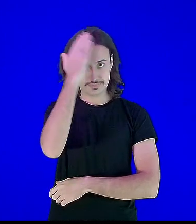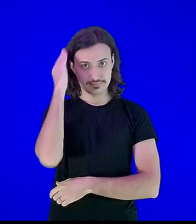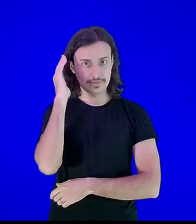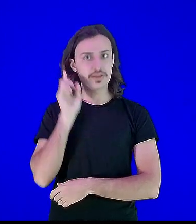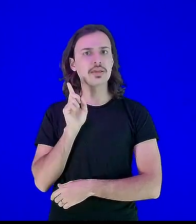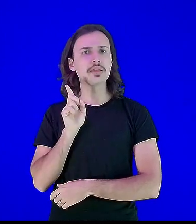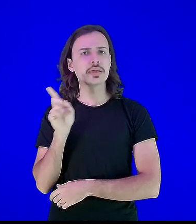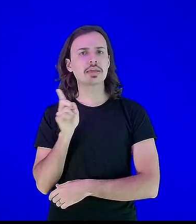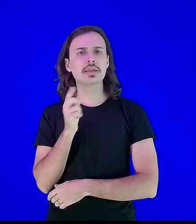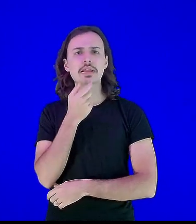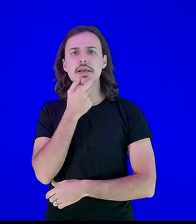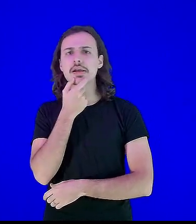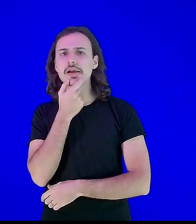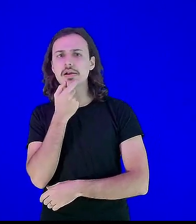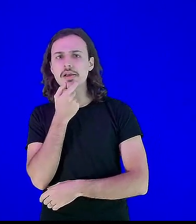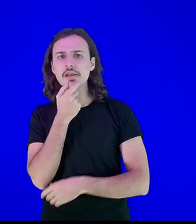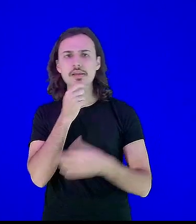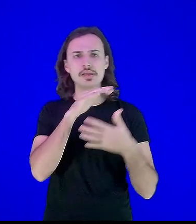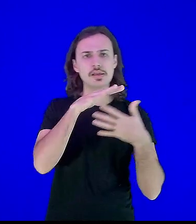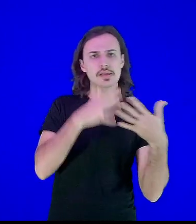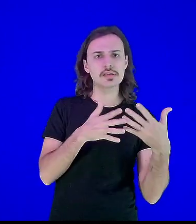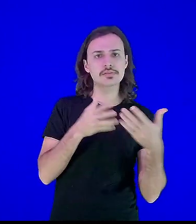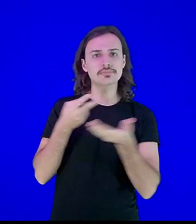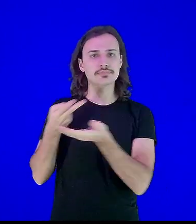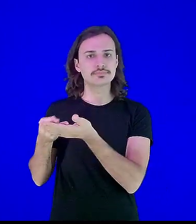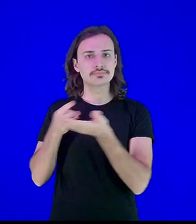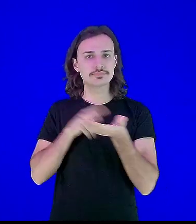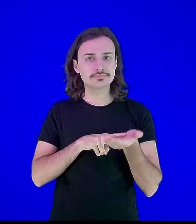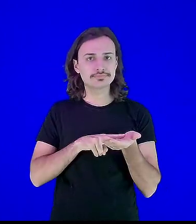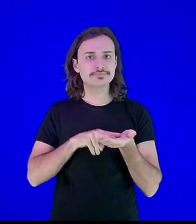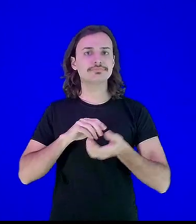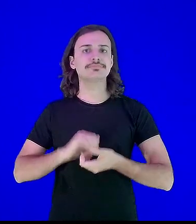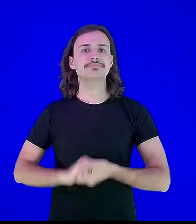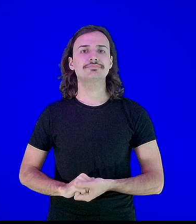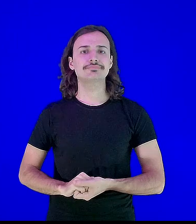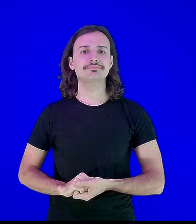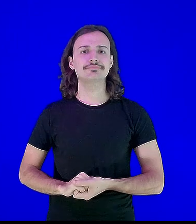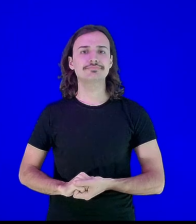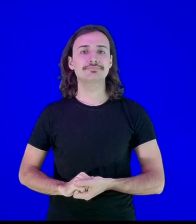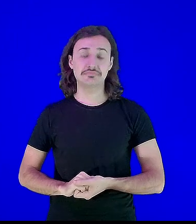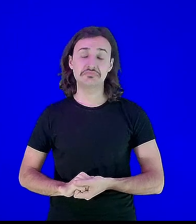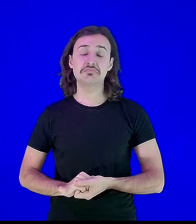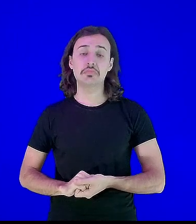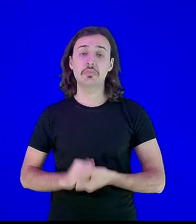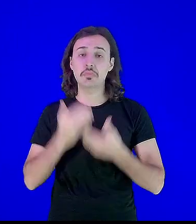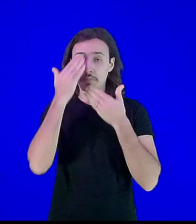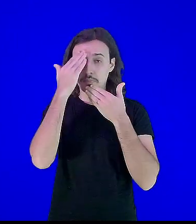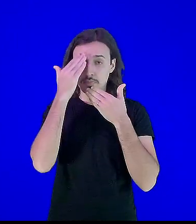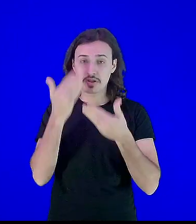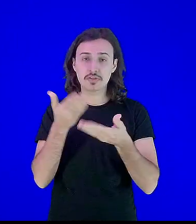the Brazilian Sign Language and thank you all for coming and watching this presentation